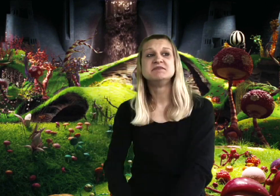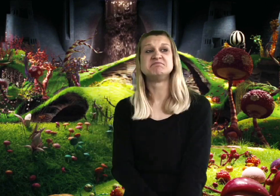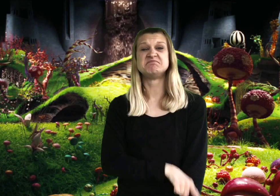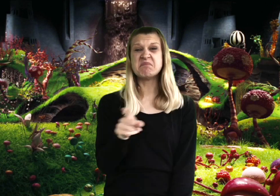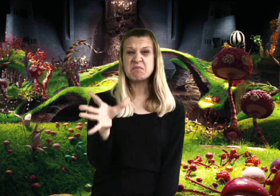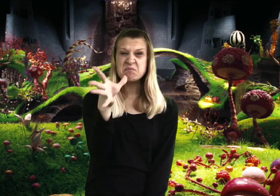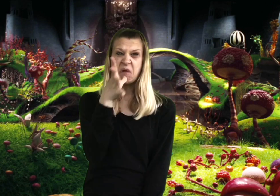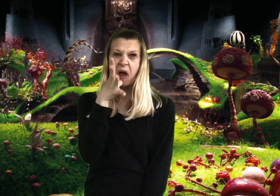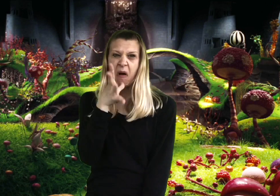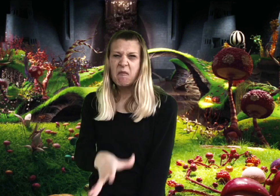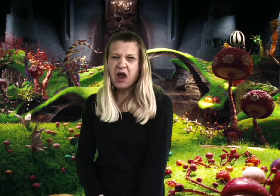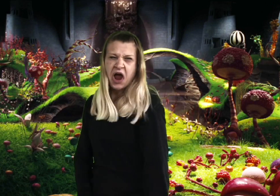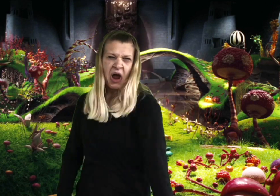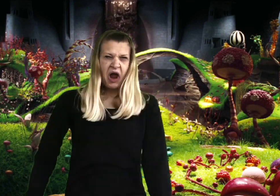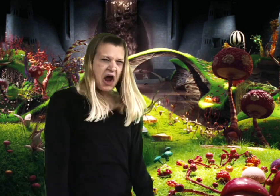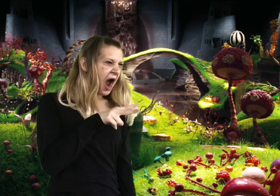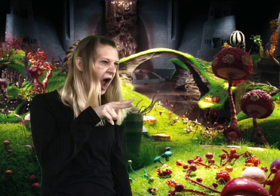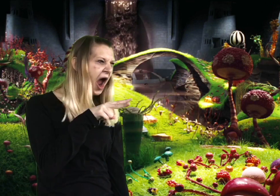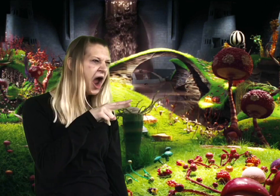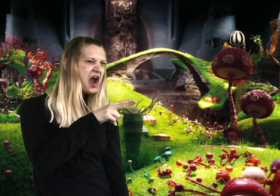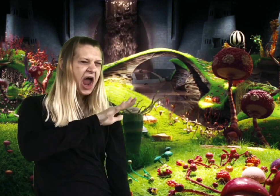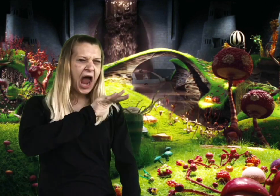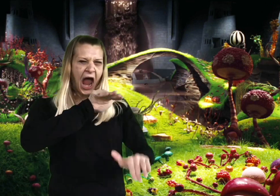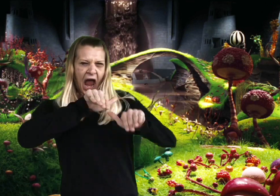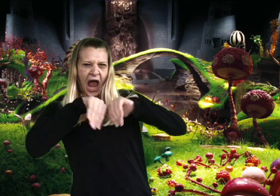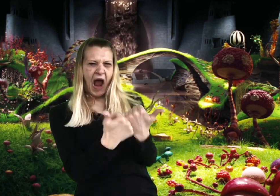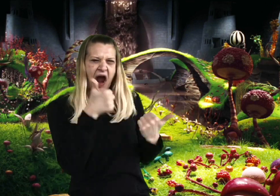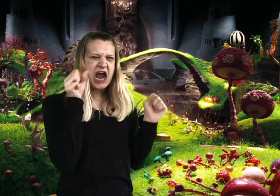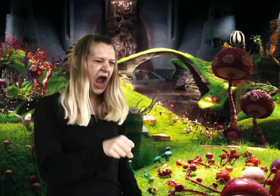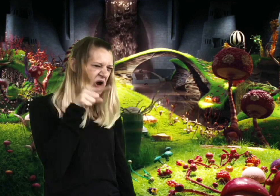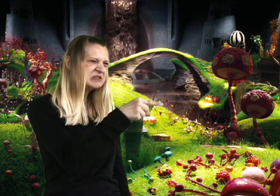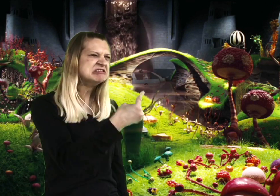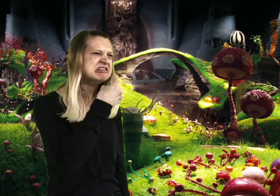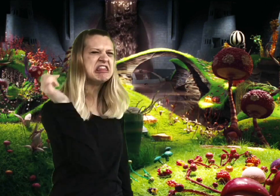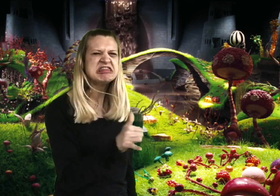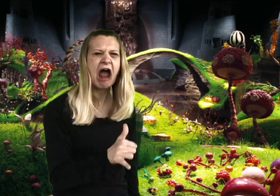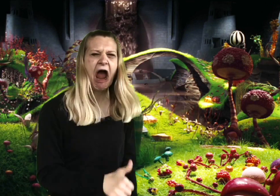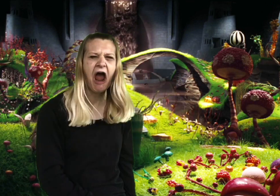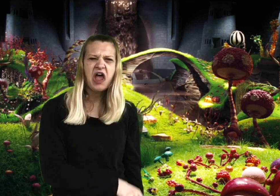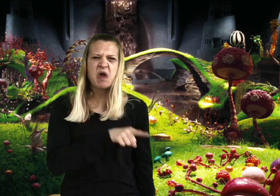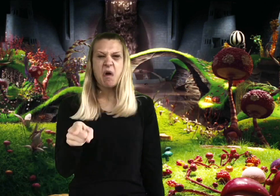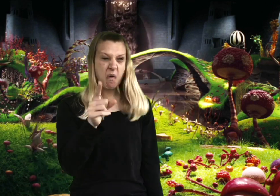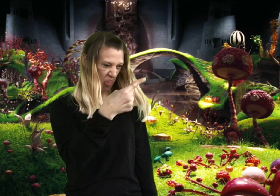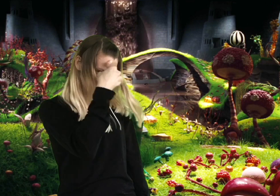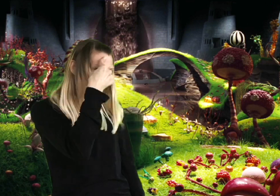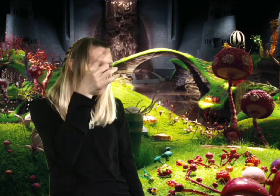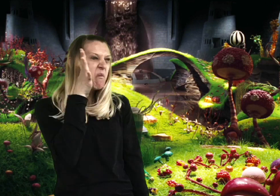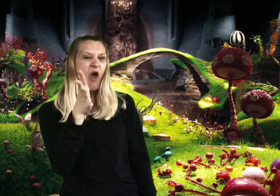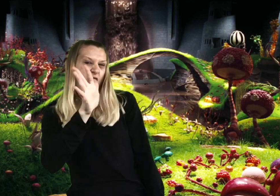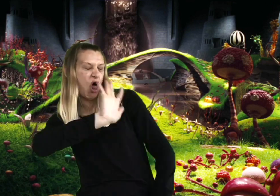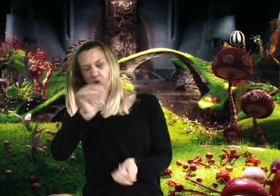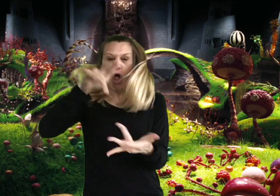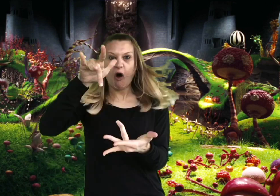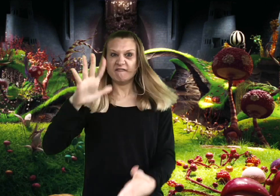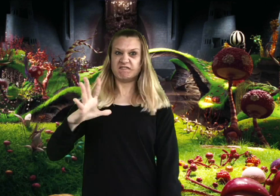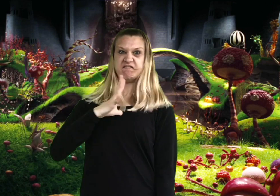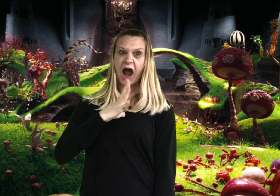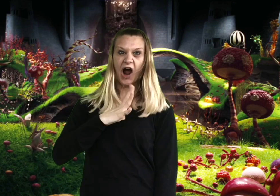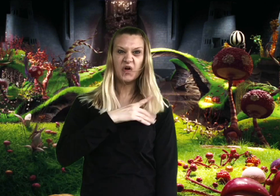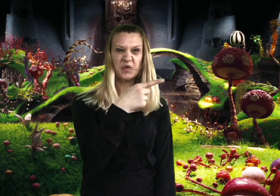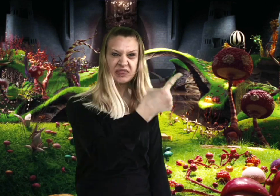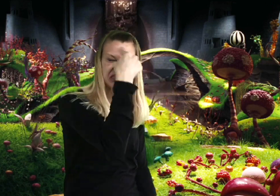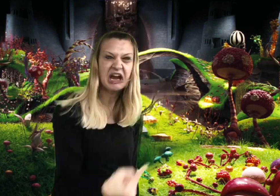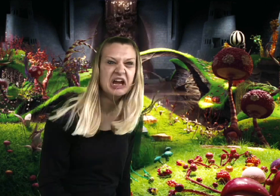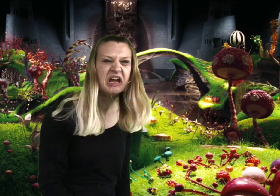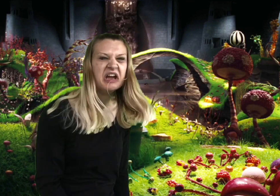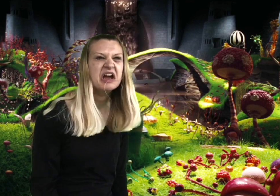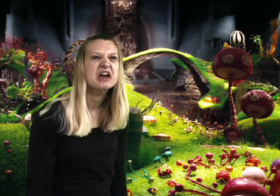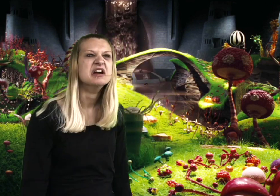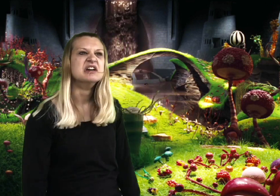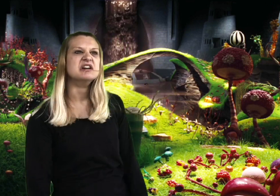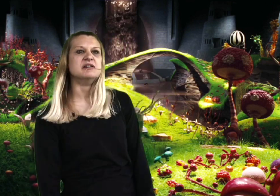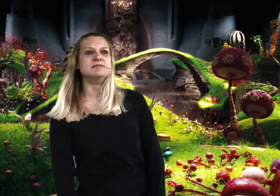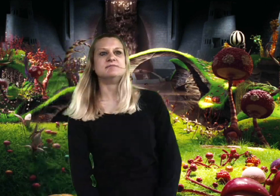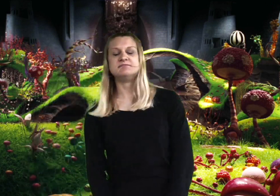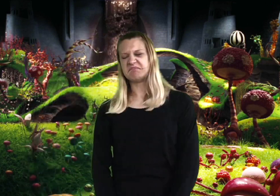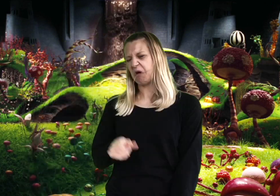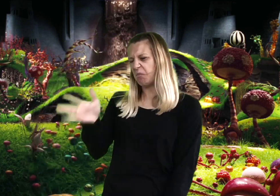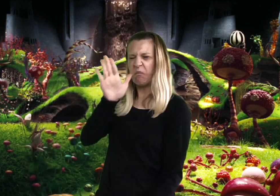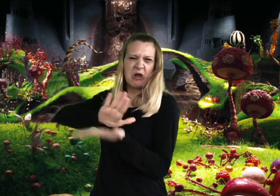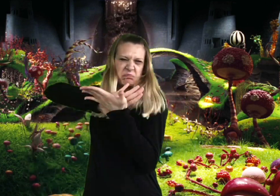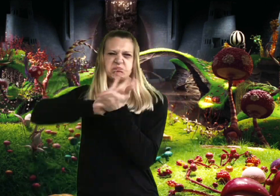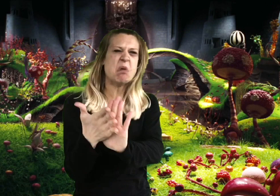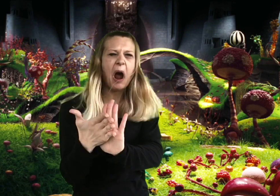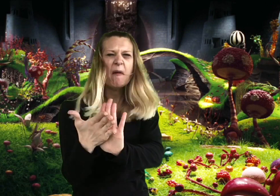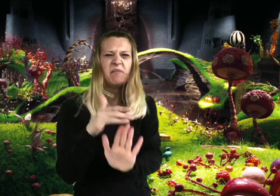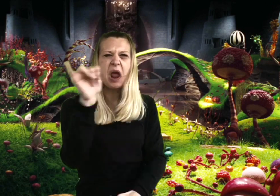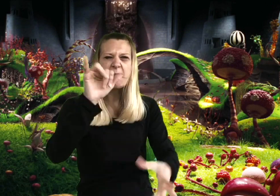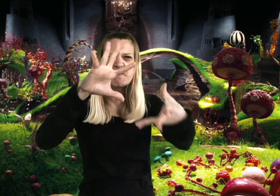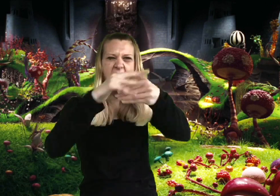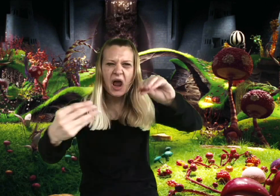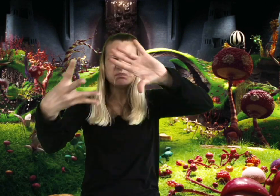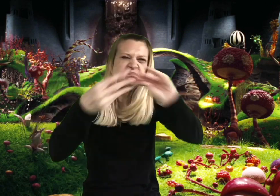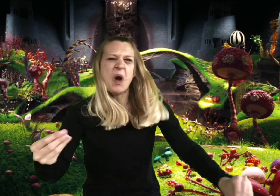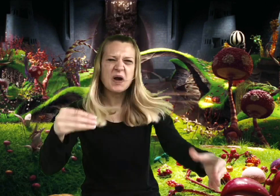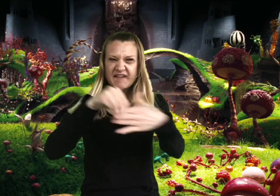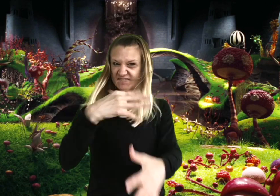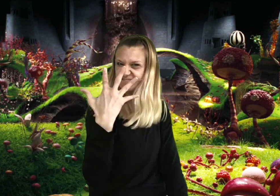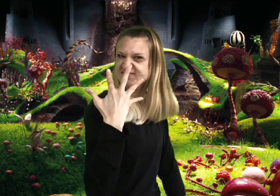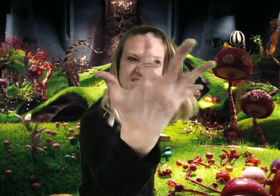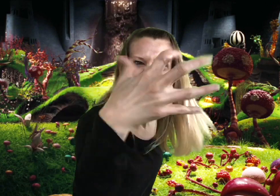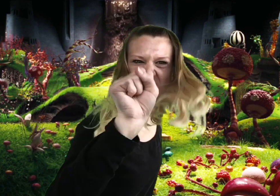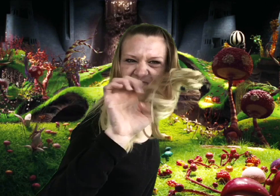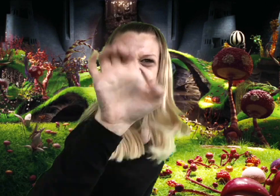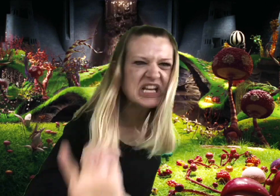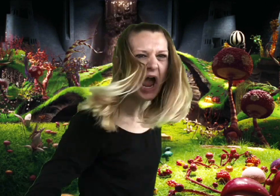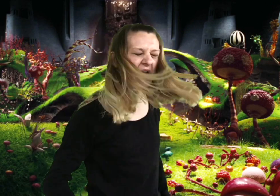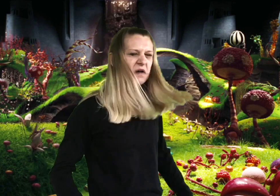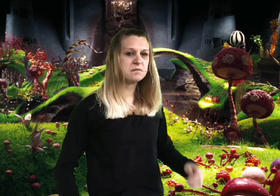"How can he possibly come out just fine!" snapped Mrs. Gloop. "He’ll be made into marshmallows in five seconds!"